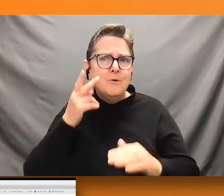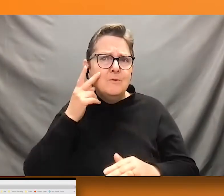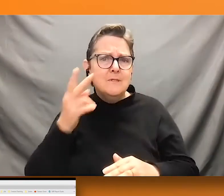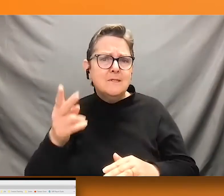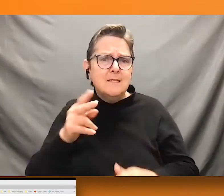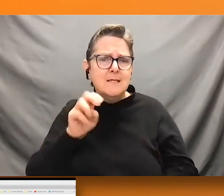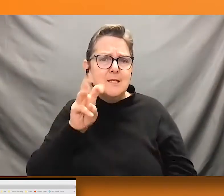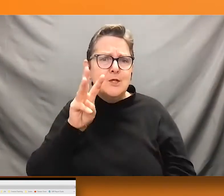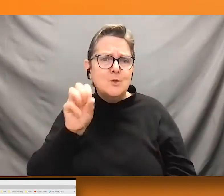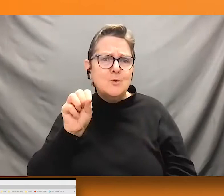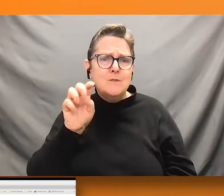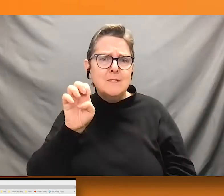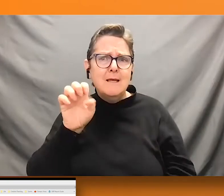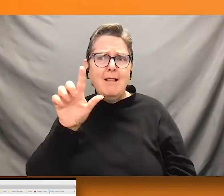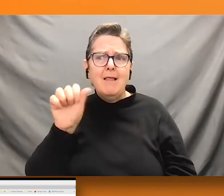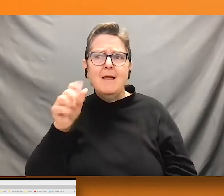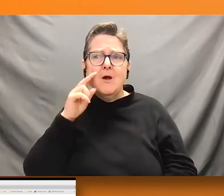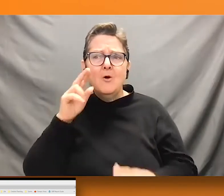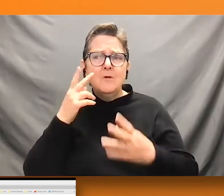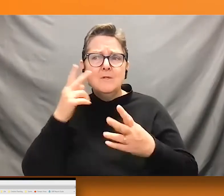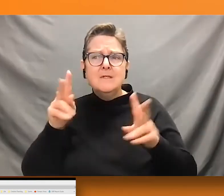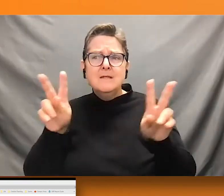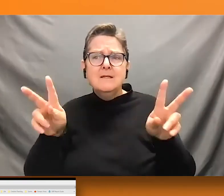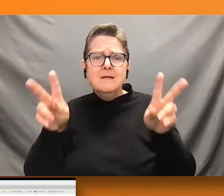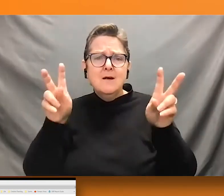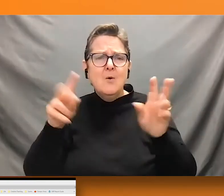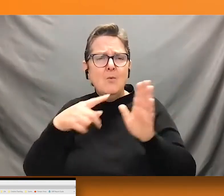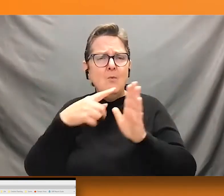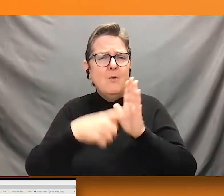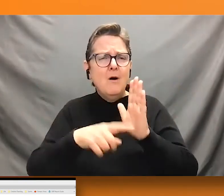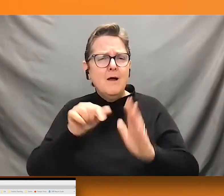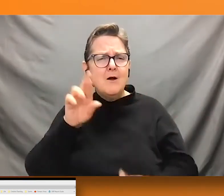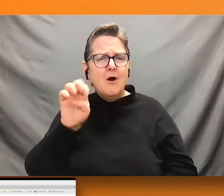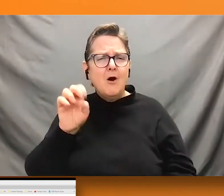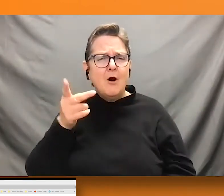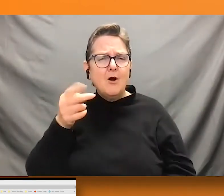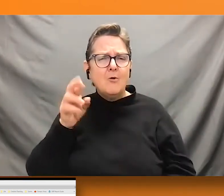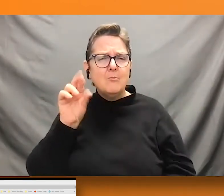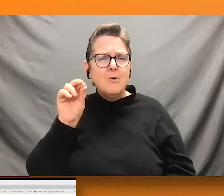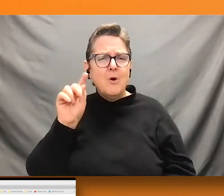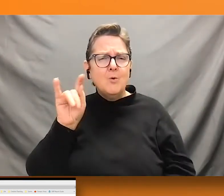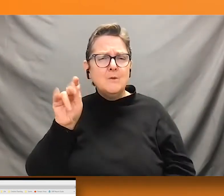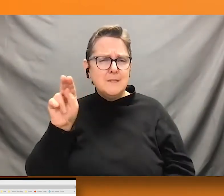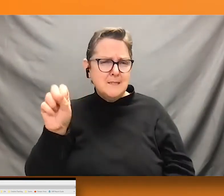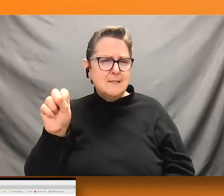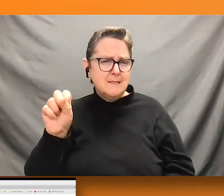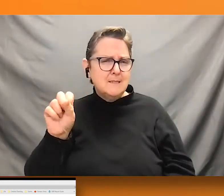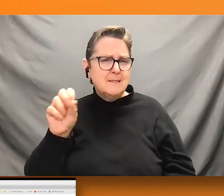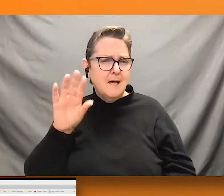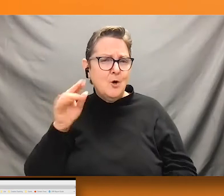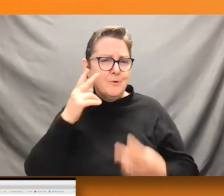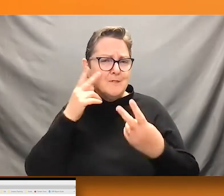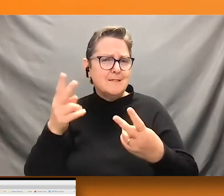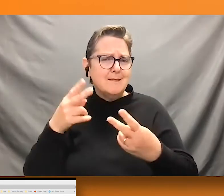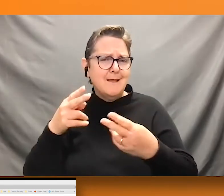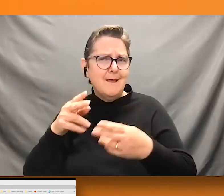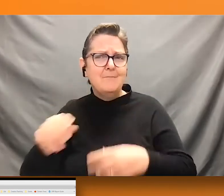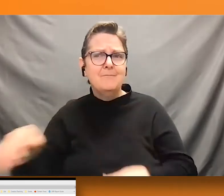So, this is Newsela. Hopefully we're all looking at the same thing, which is a "What is proteins?"-- "What are proteins?" passage.